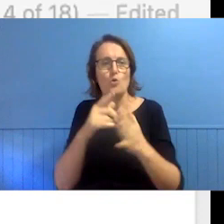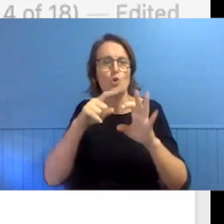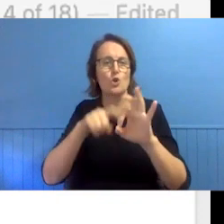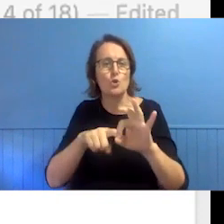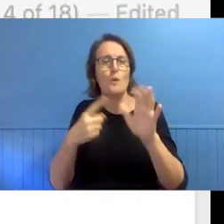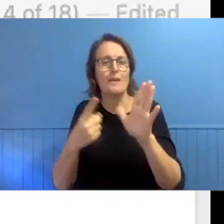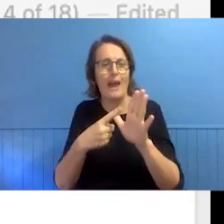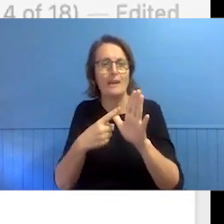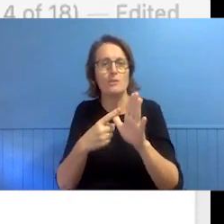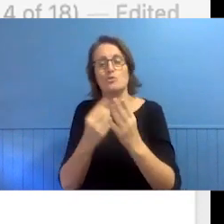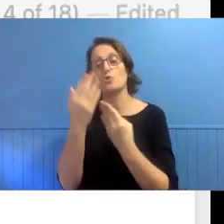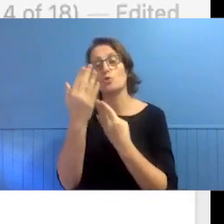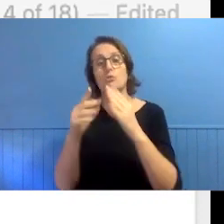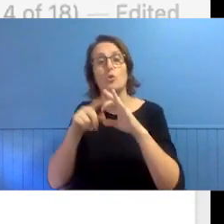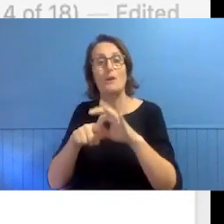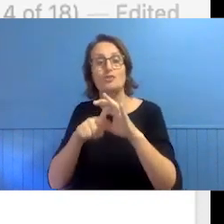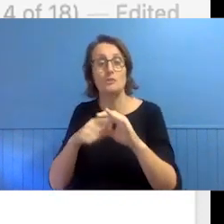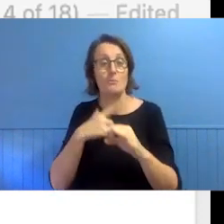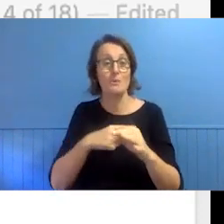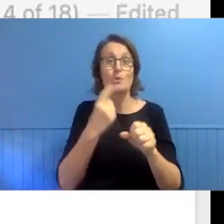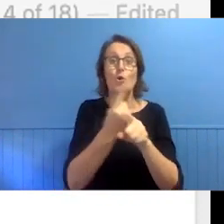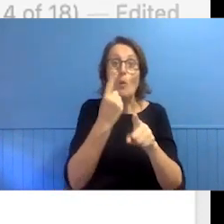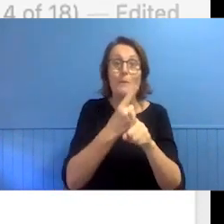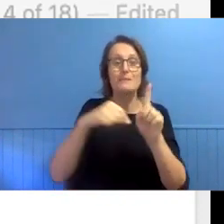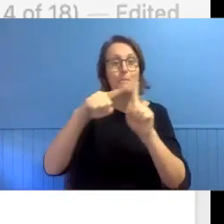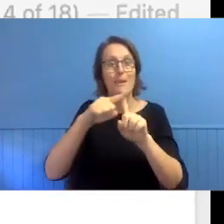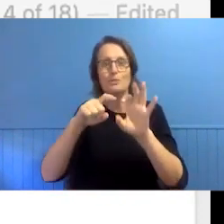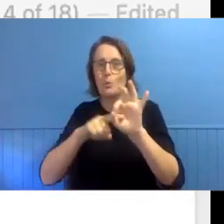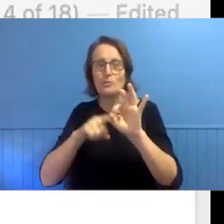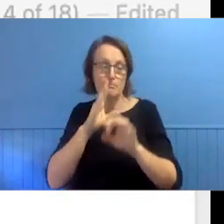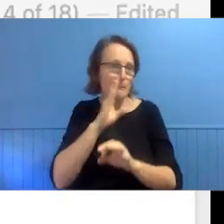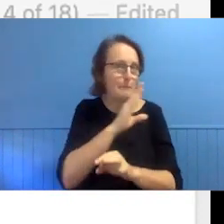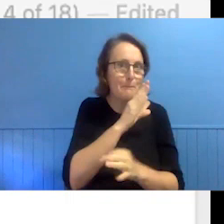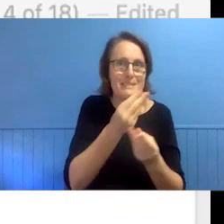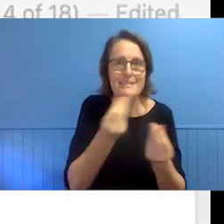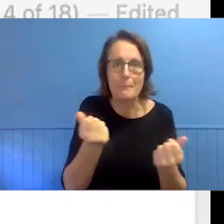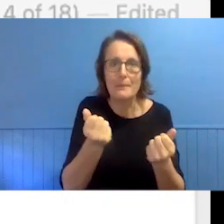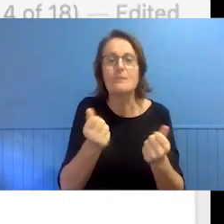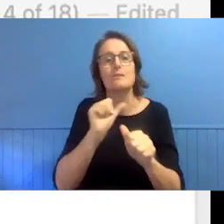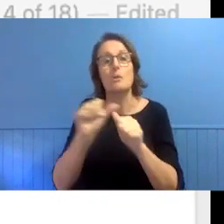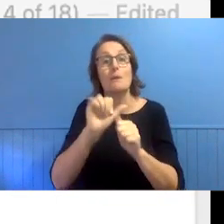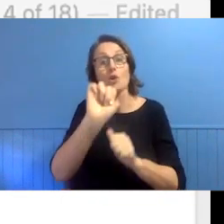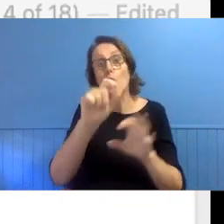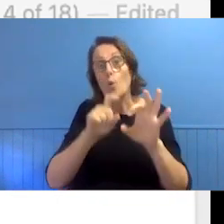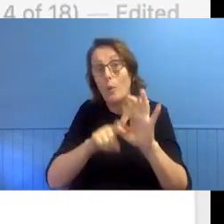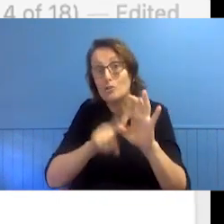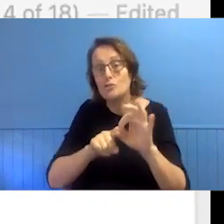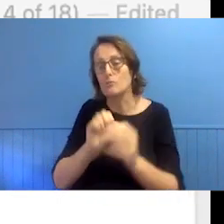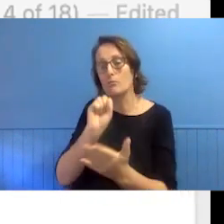of comments we miss anything. Please pop them on there and I'll try and comeback to them later or if we don't get to any today I'll see what